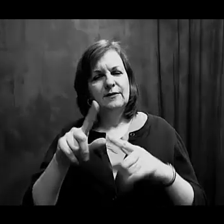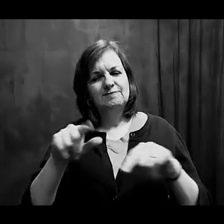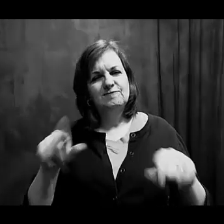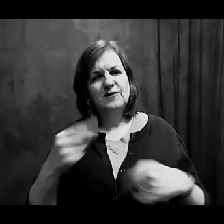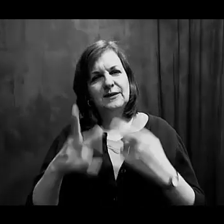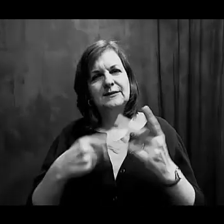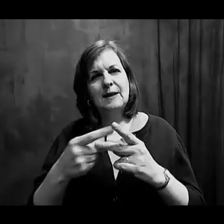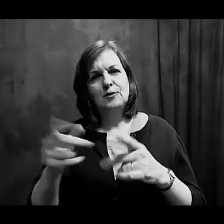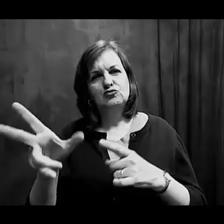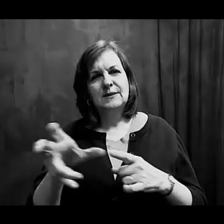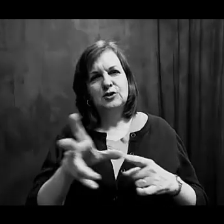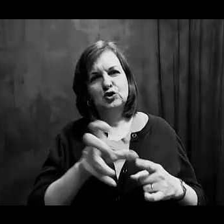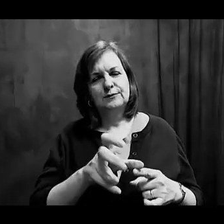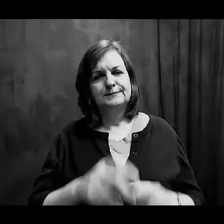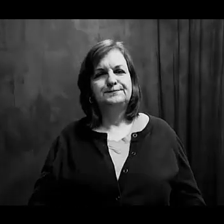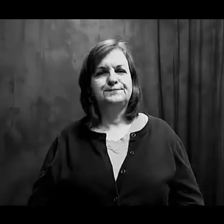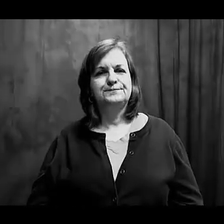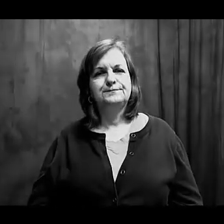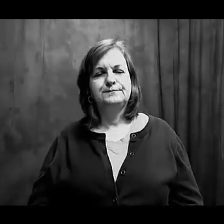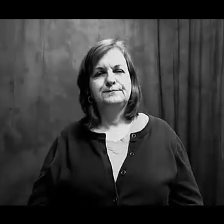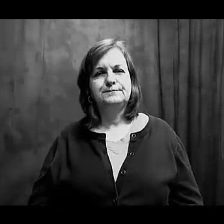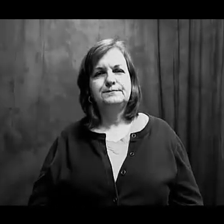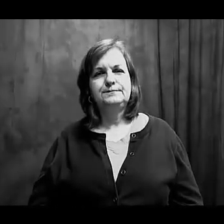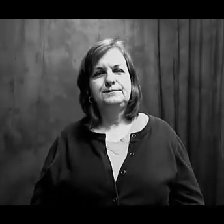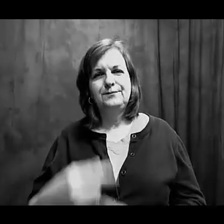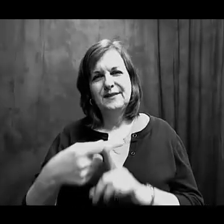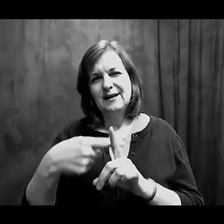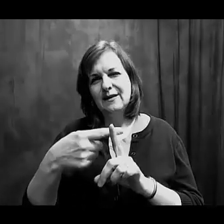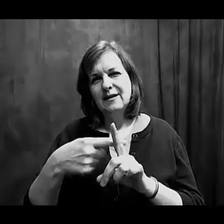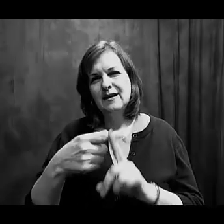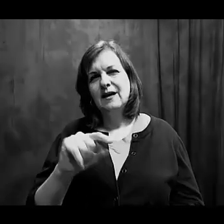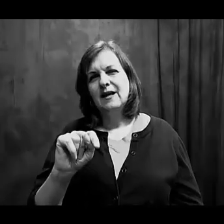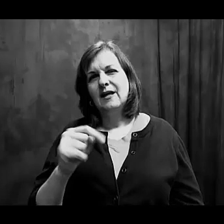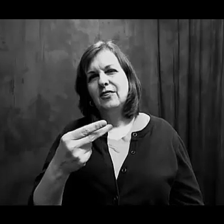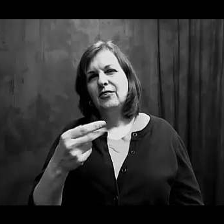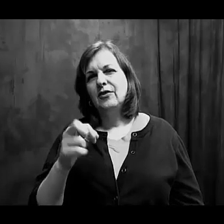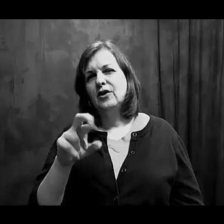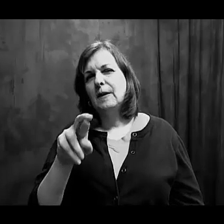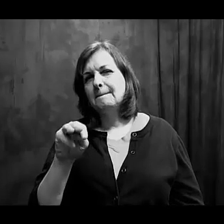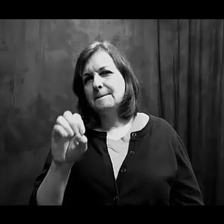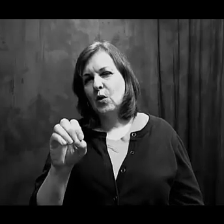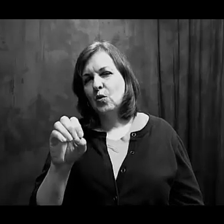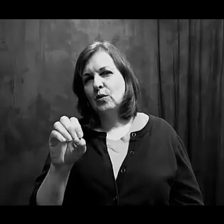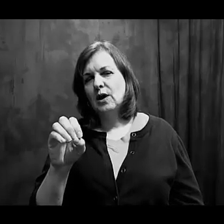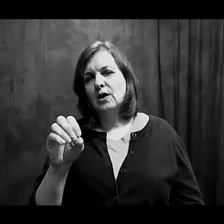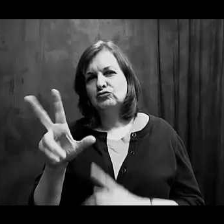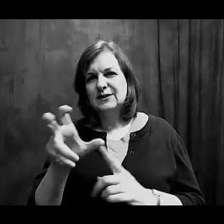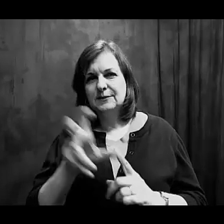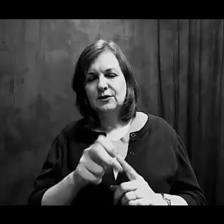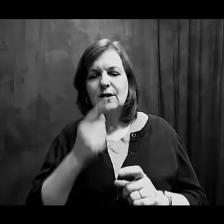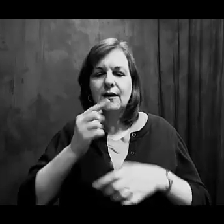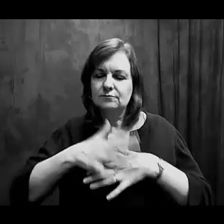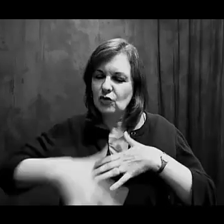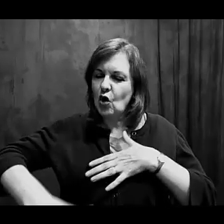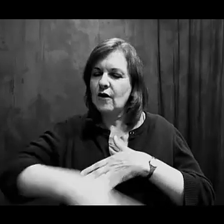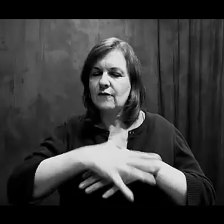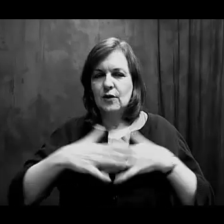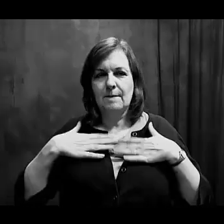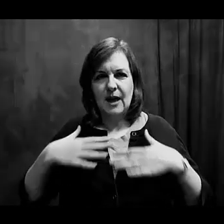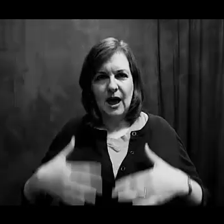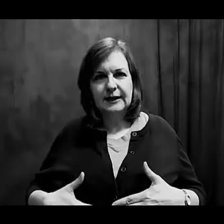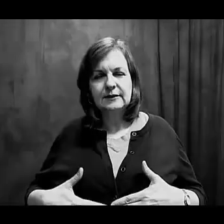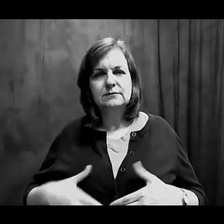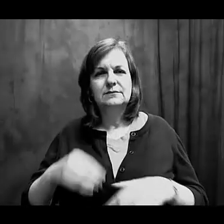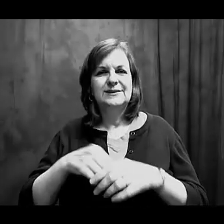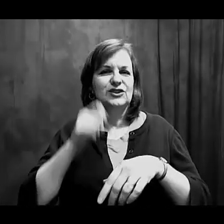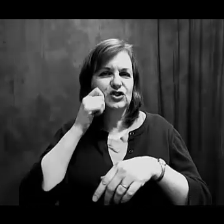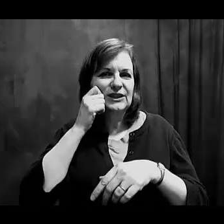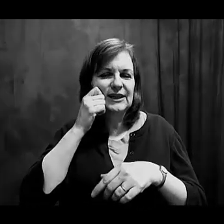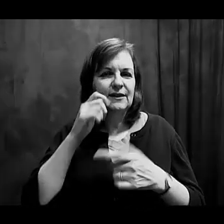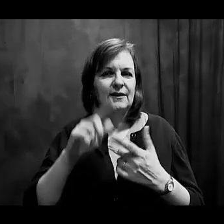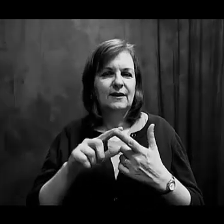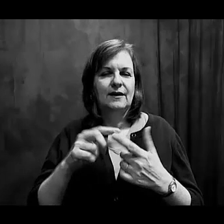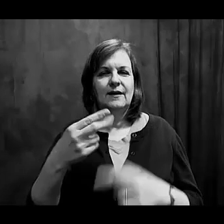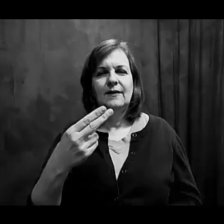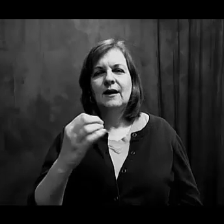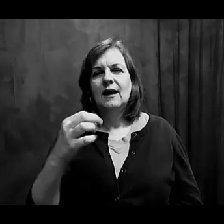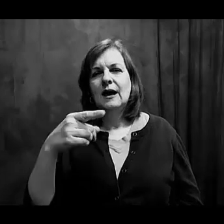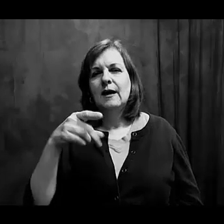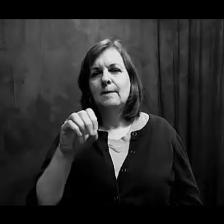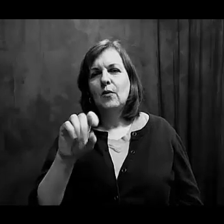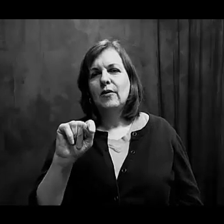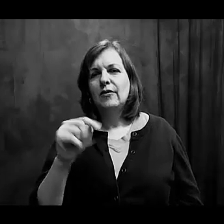thermoreceptors we look at as we said for you all over your body your skin -- your hypothalamus